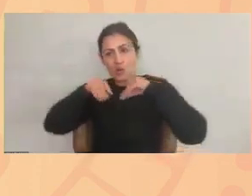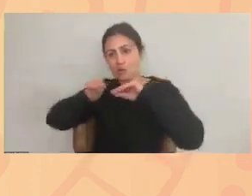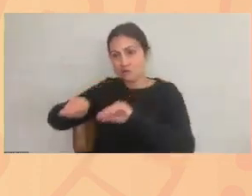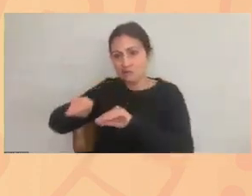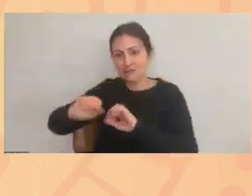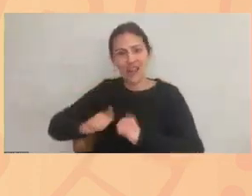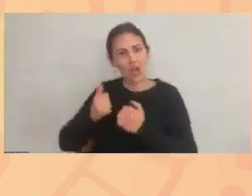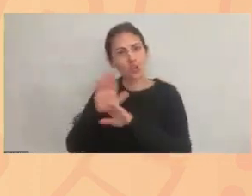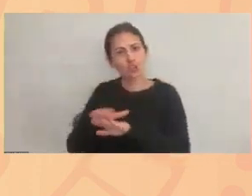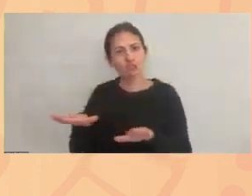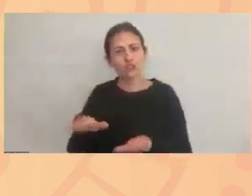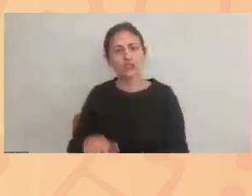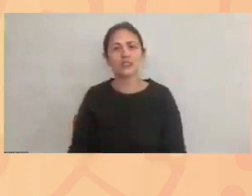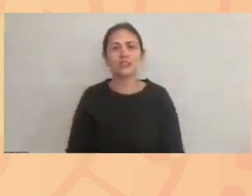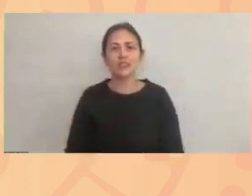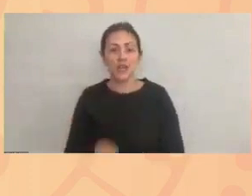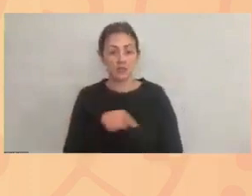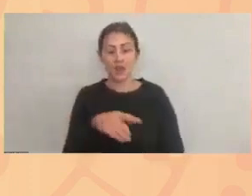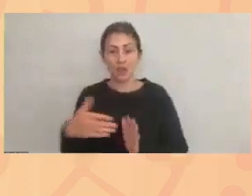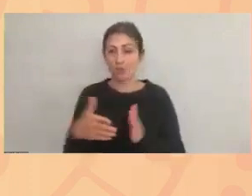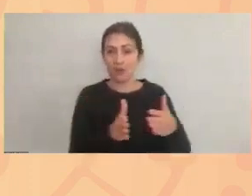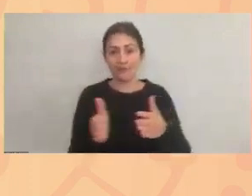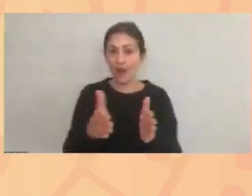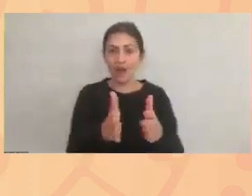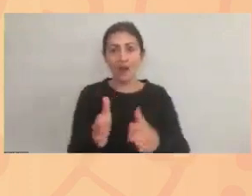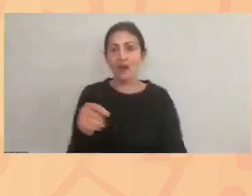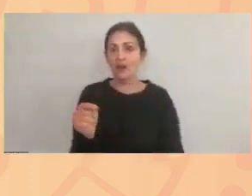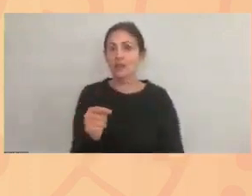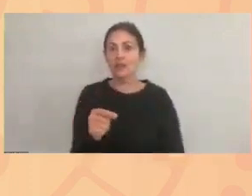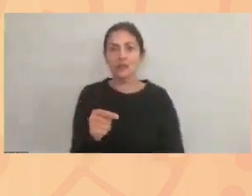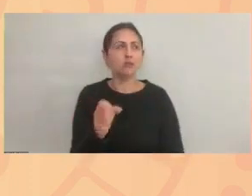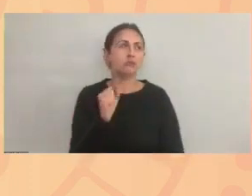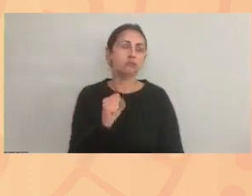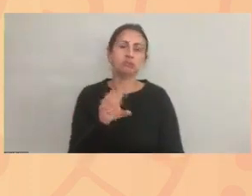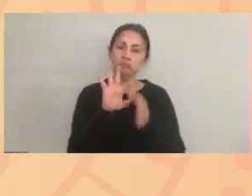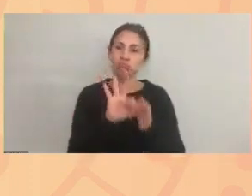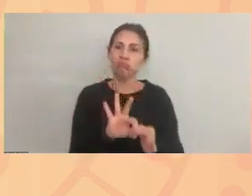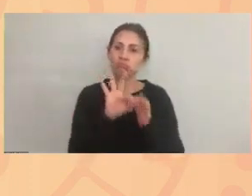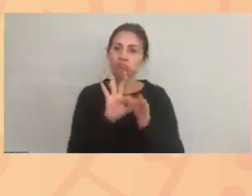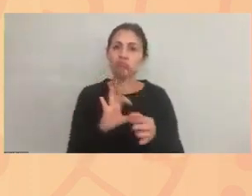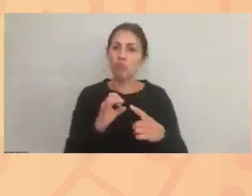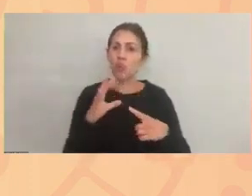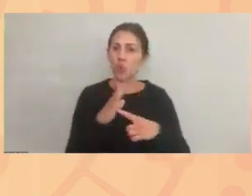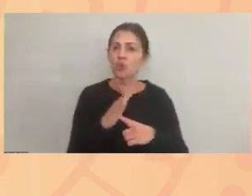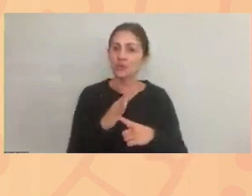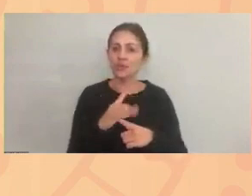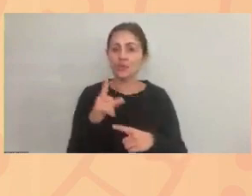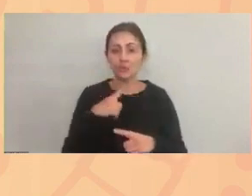But we see the river is a very important places because that's where